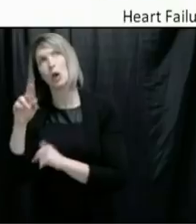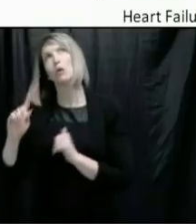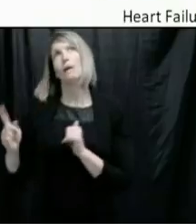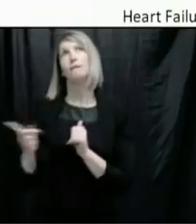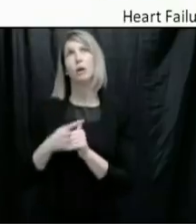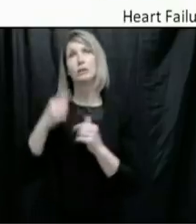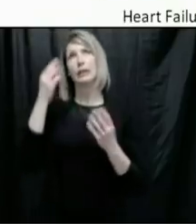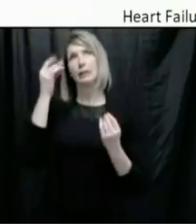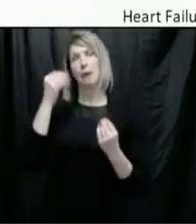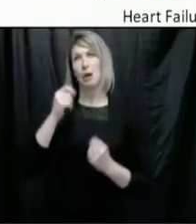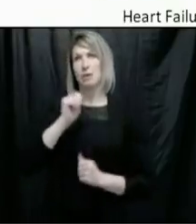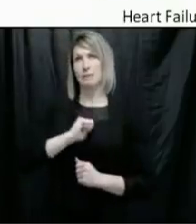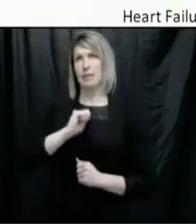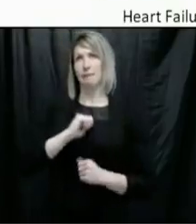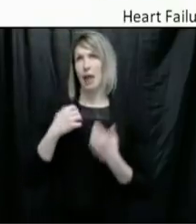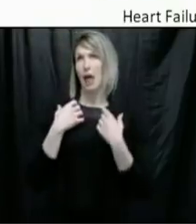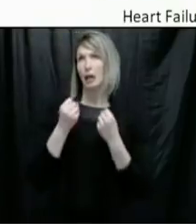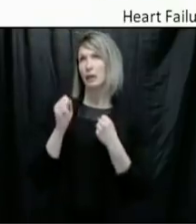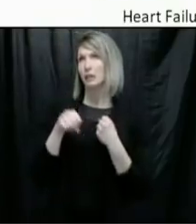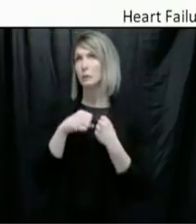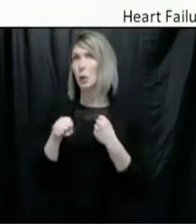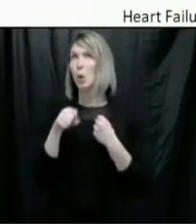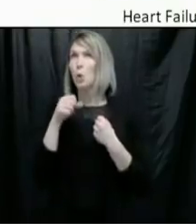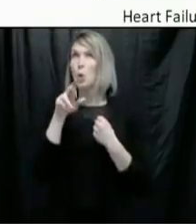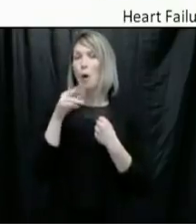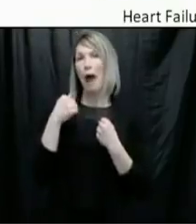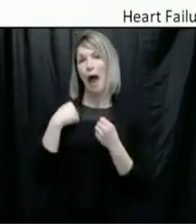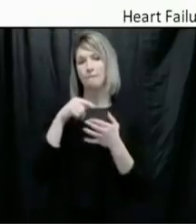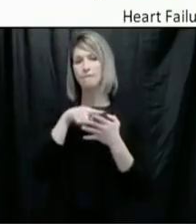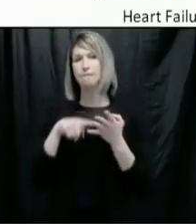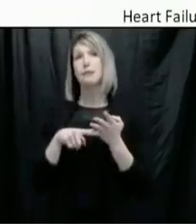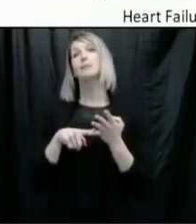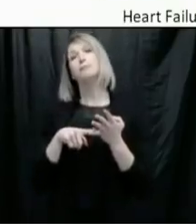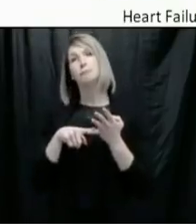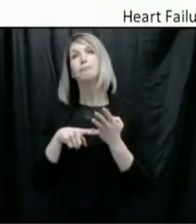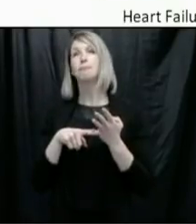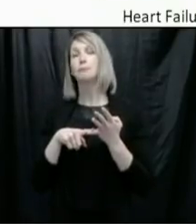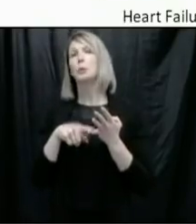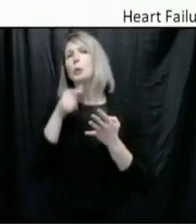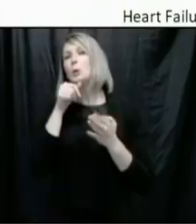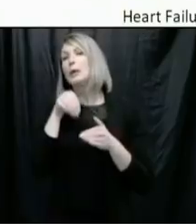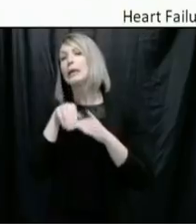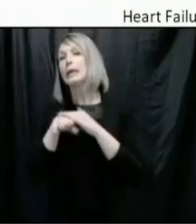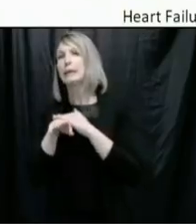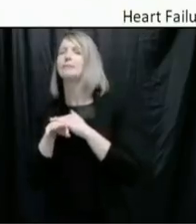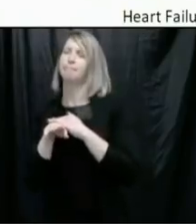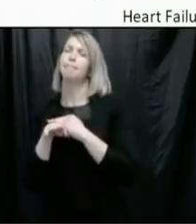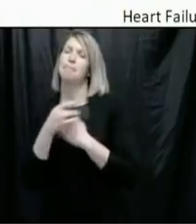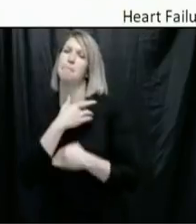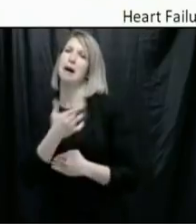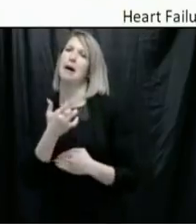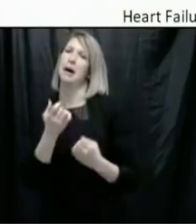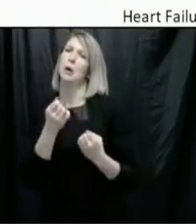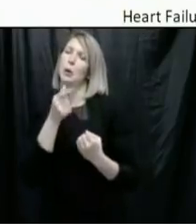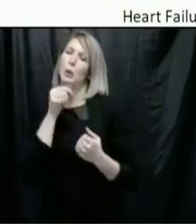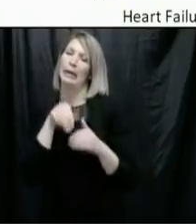IMPORTANT TO THINK ABOUT FOR YOUR OWN HEALING. THE THING WE HAVE NOTICED IS THAT PEOPLE THAT ARE COMING IN,